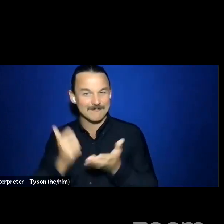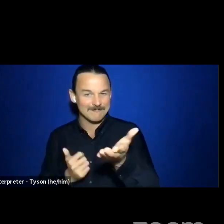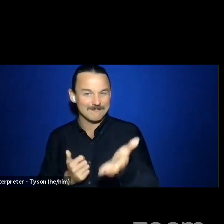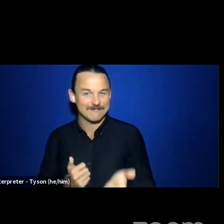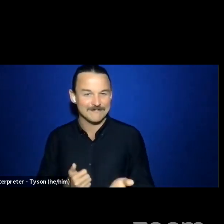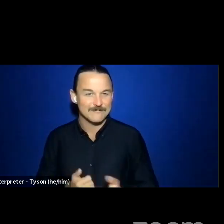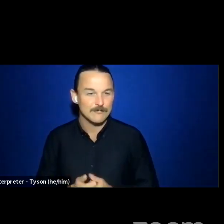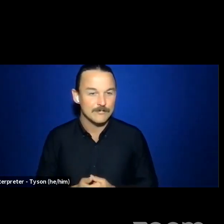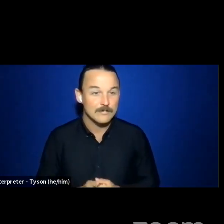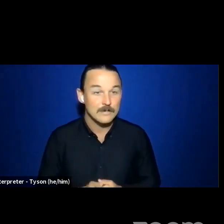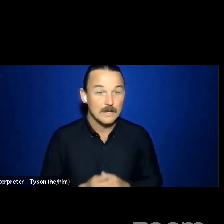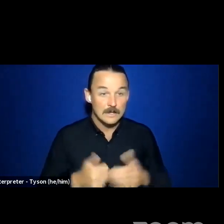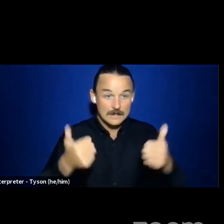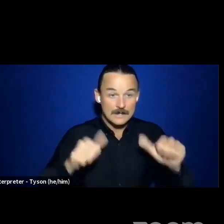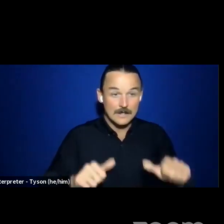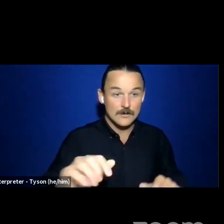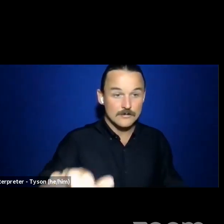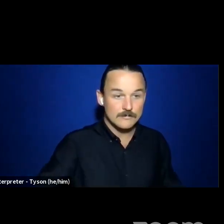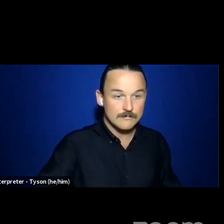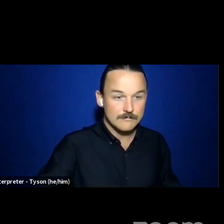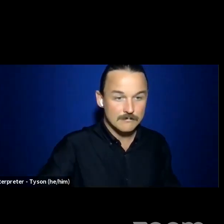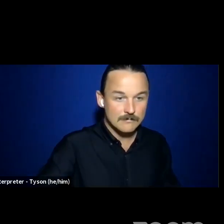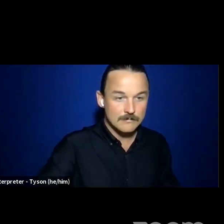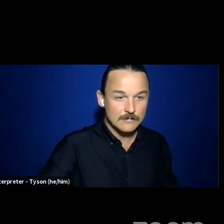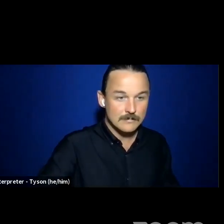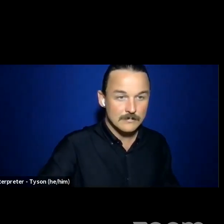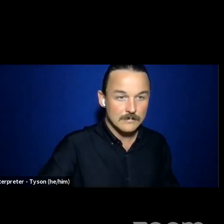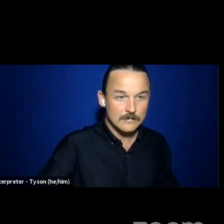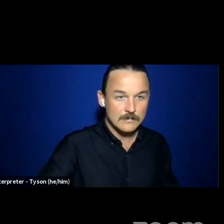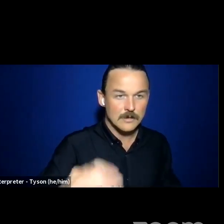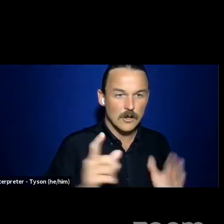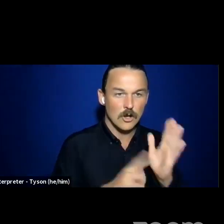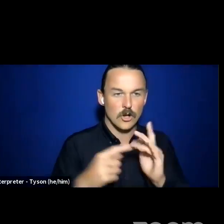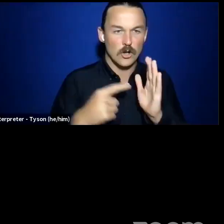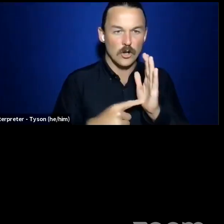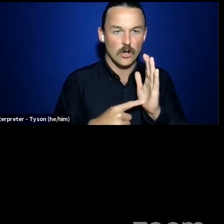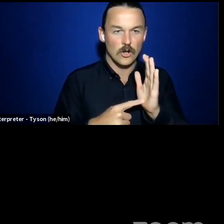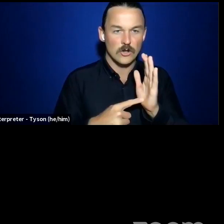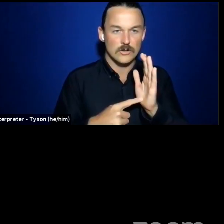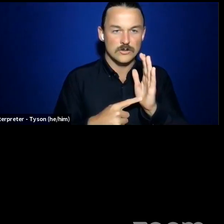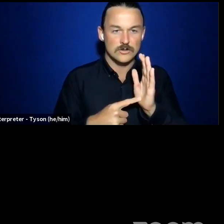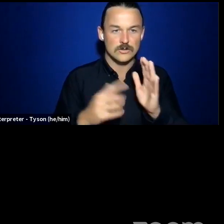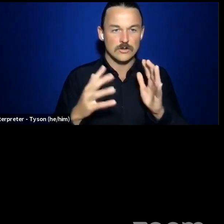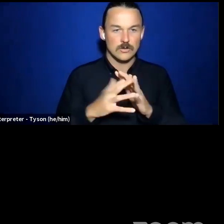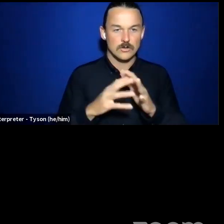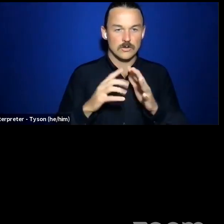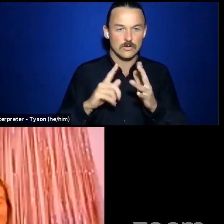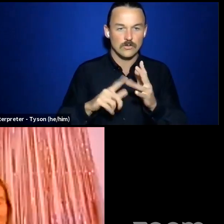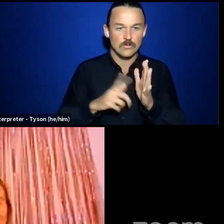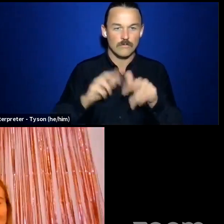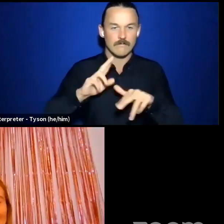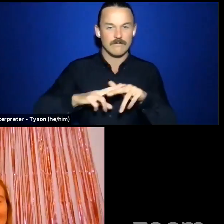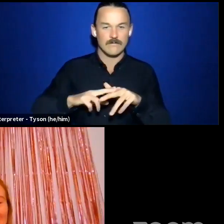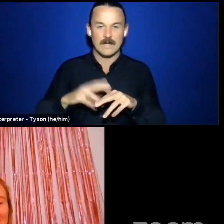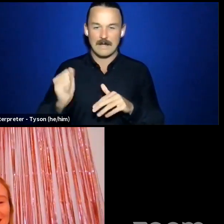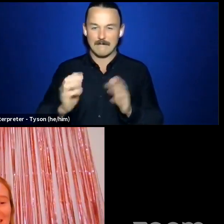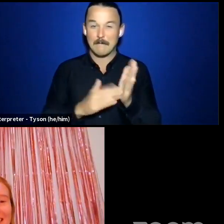looking for more friends can recommend. Next up. lot to lot will look is a consult lot will look as a consultant with a master. r more friends can recommend.